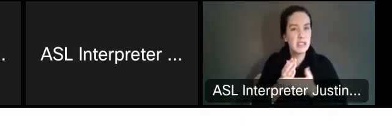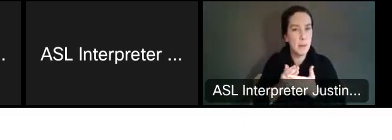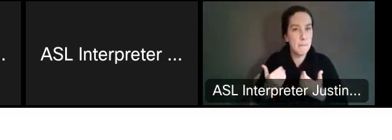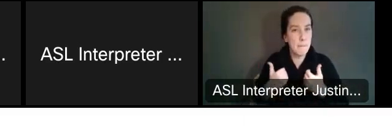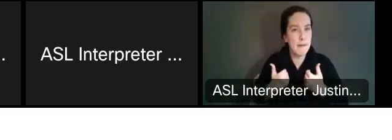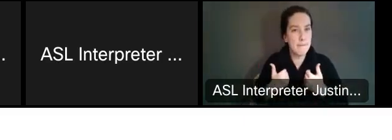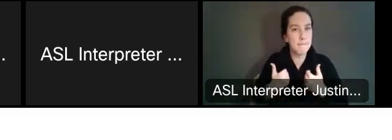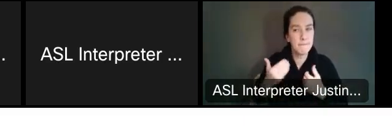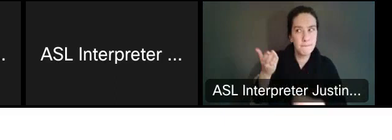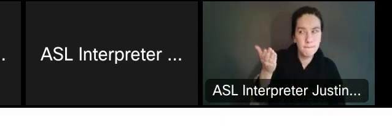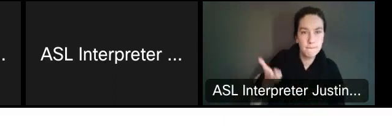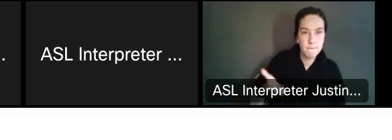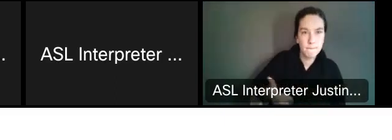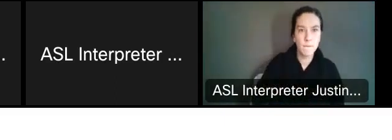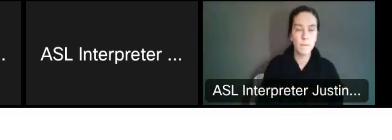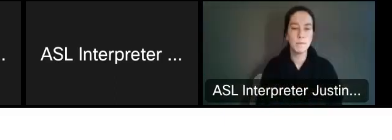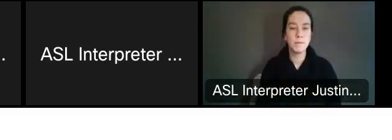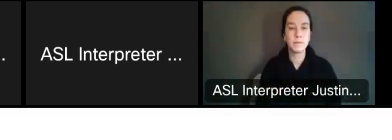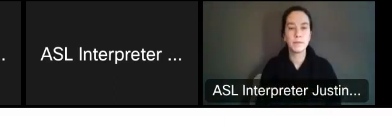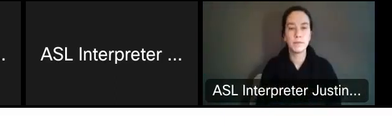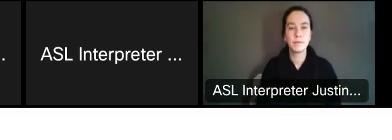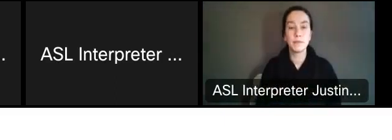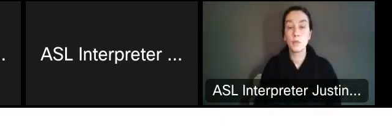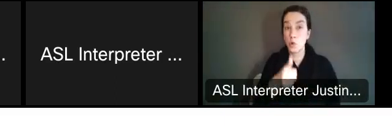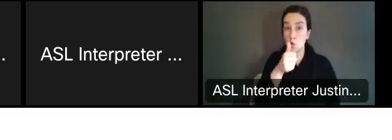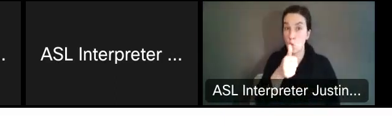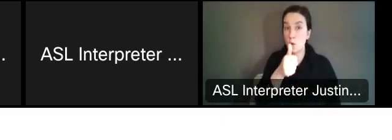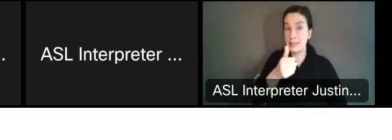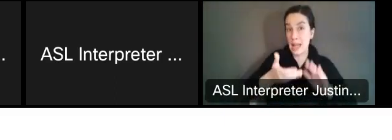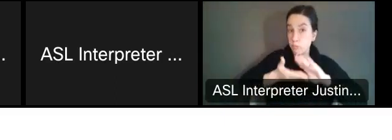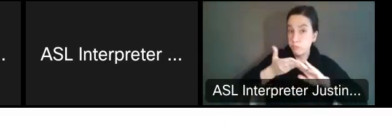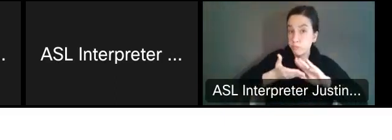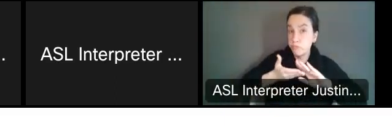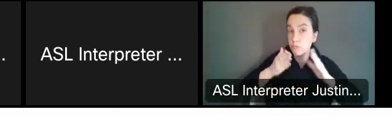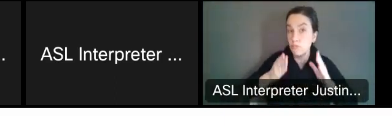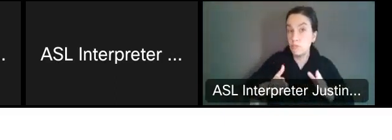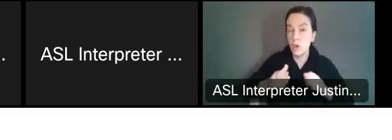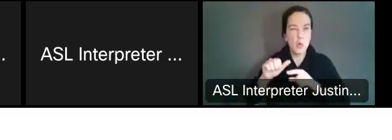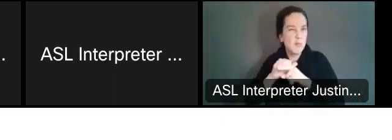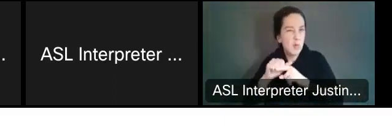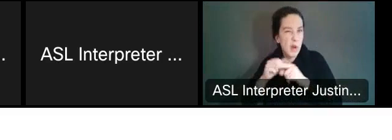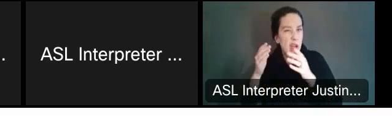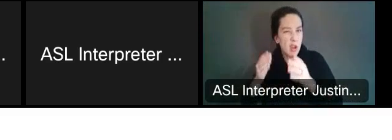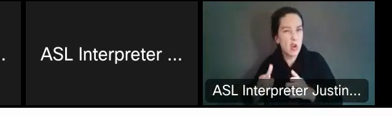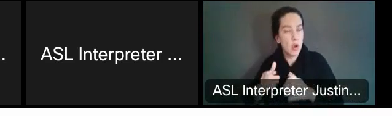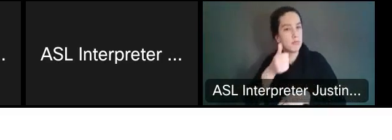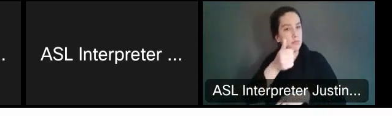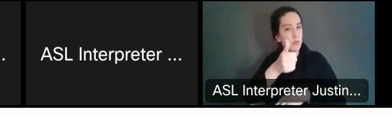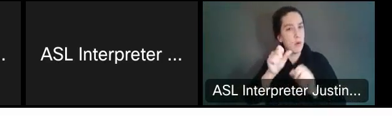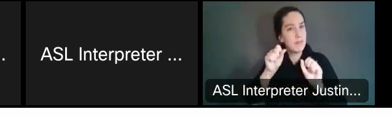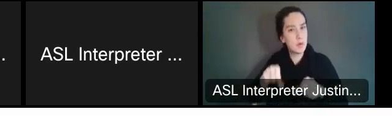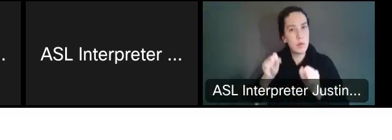We encourage you as a trainer or facilitator of this conversation to share those resources as part of your presentation.